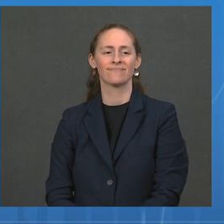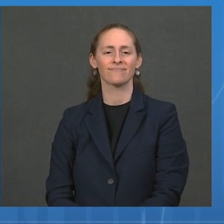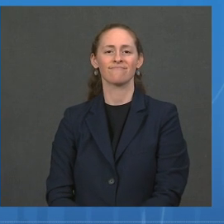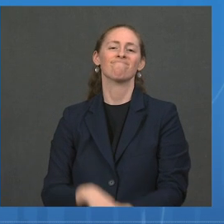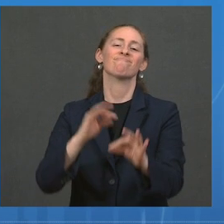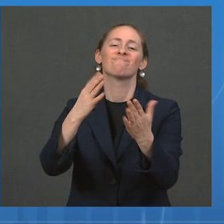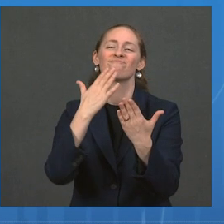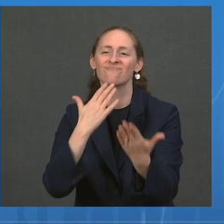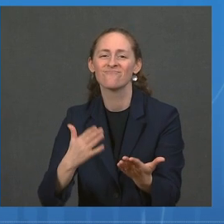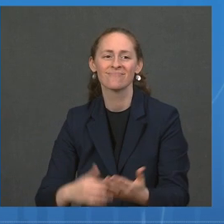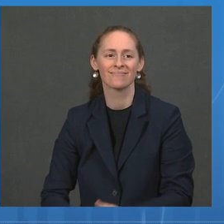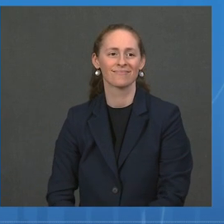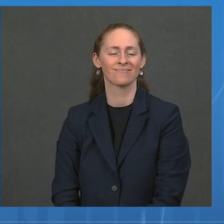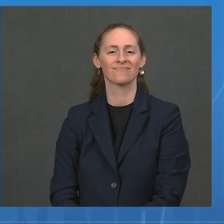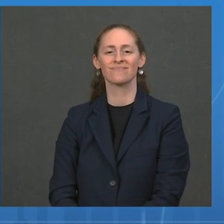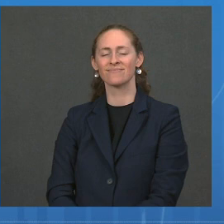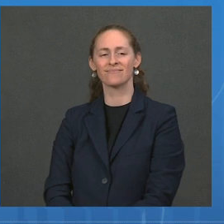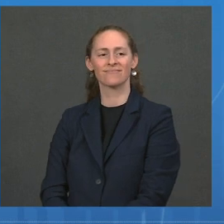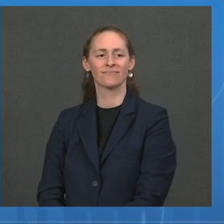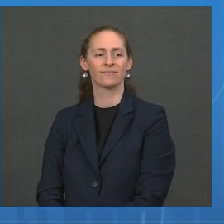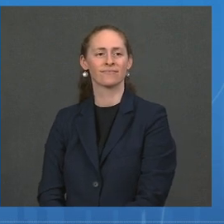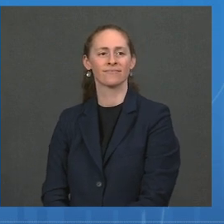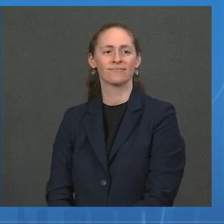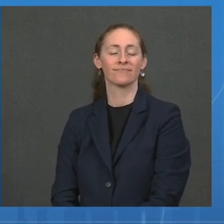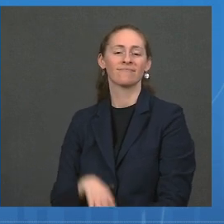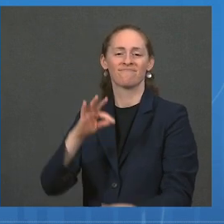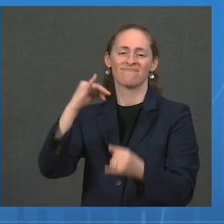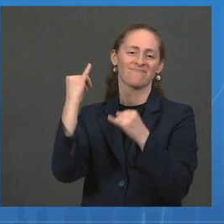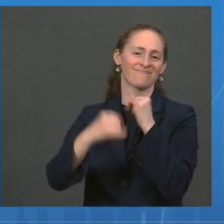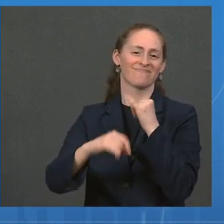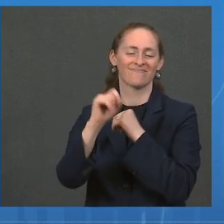Kevin. Moderator: Last question. Let's go to Jeremy Diamond at CNN.